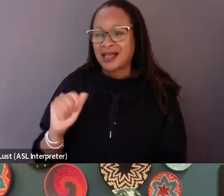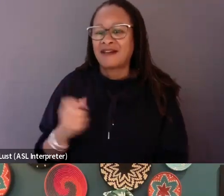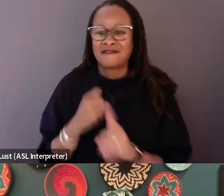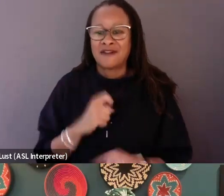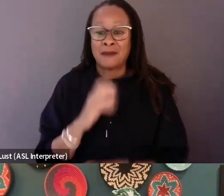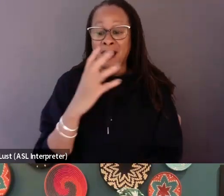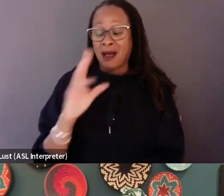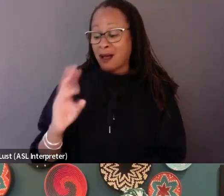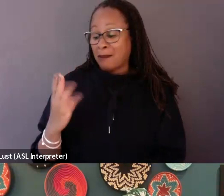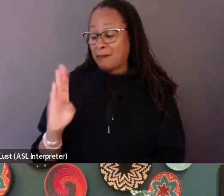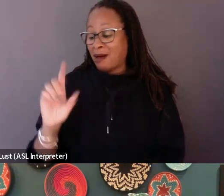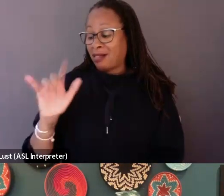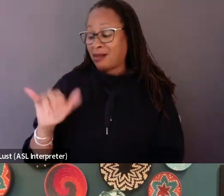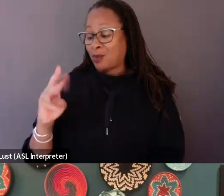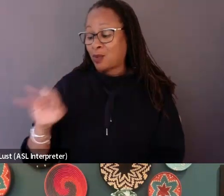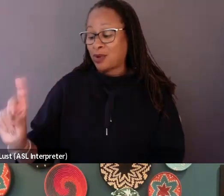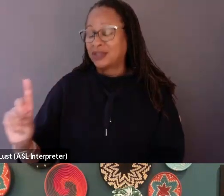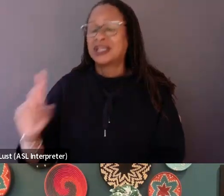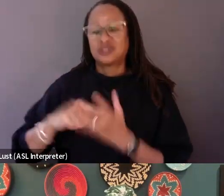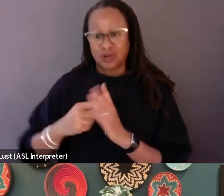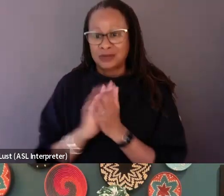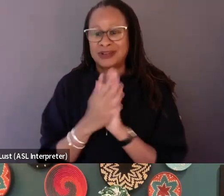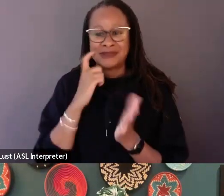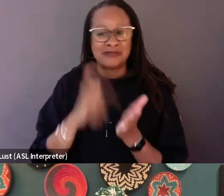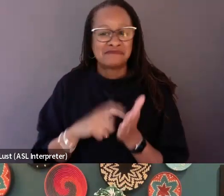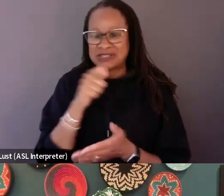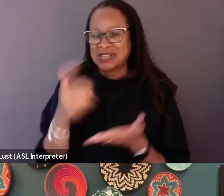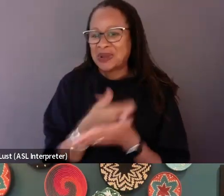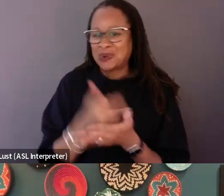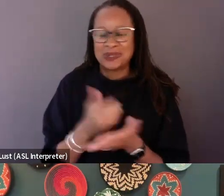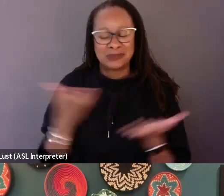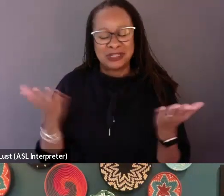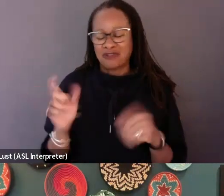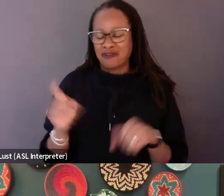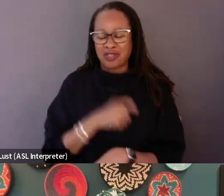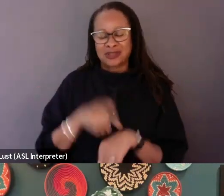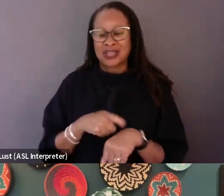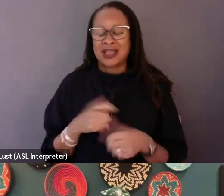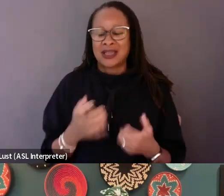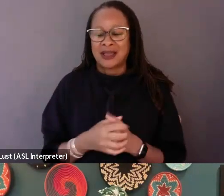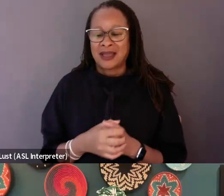and started to get noticed. But it's not new. It's been around, It just may be spotlighted now